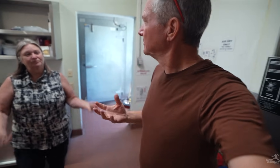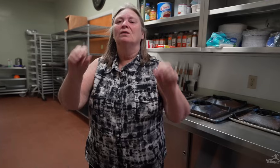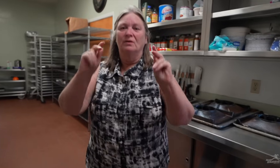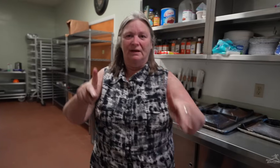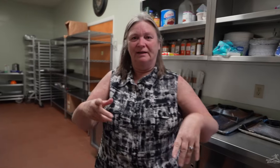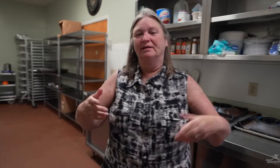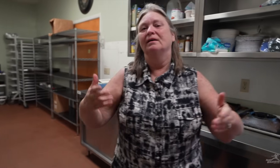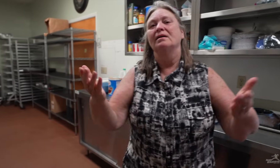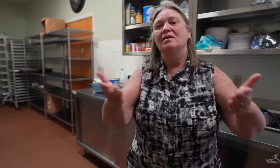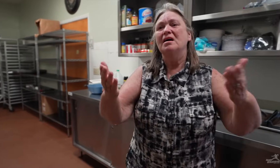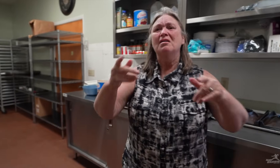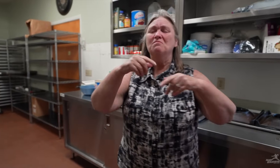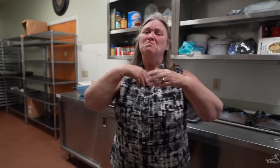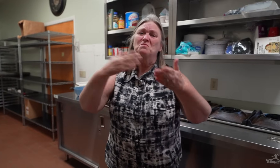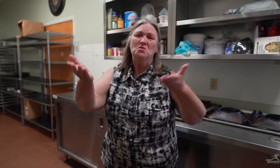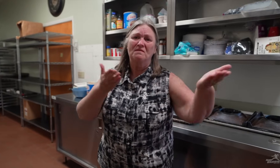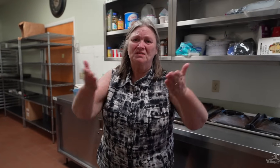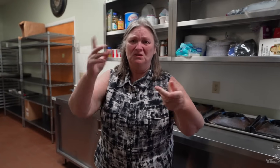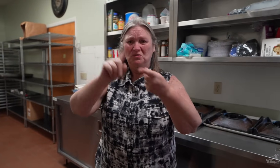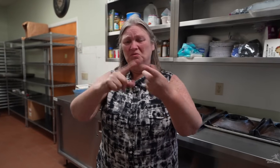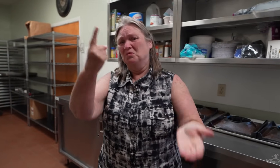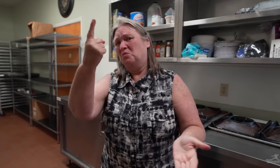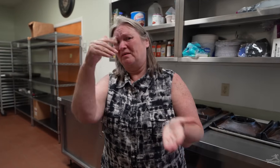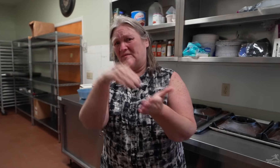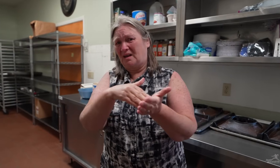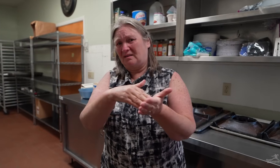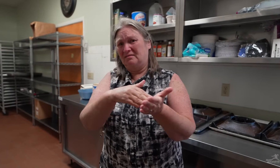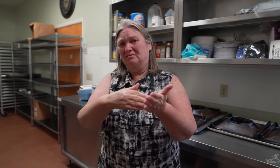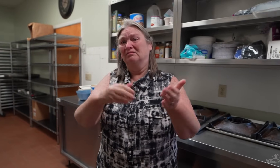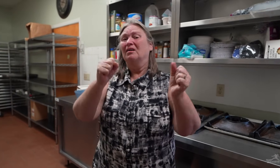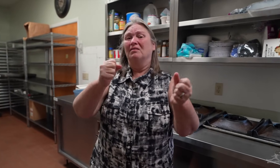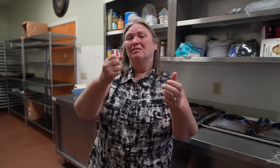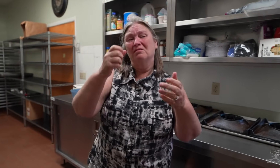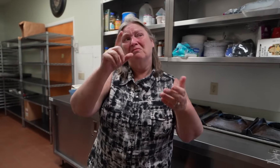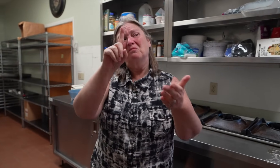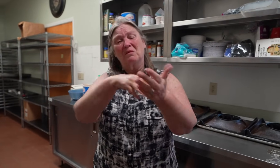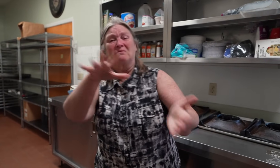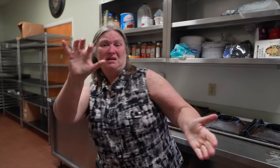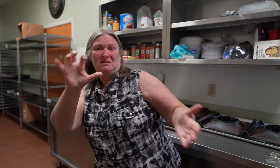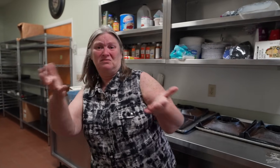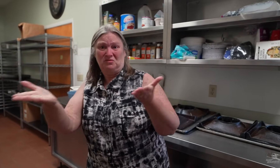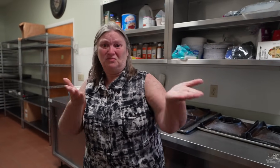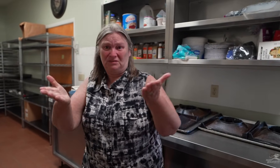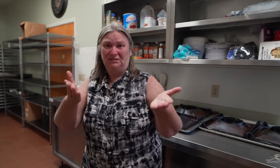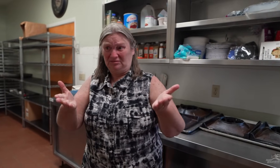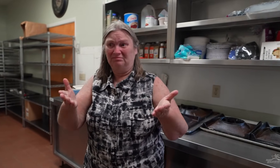We can serve up to 1,000, sometimes even 1,500 people.